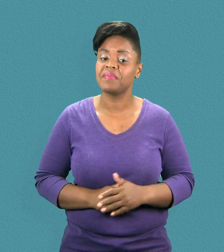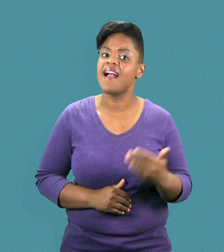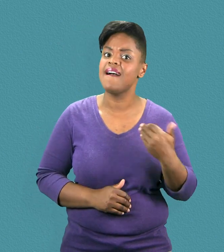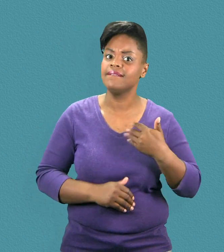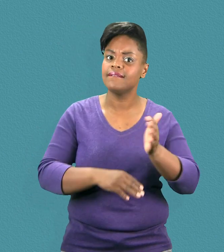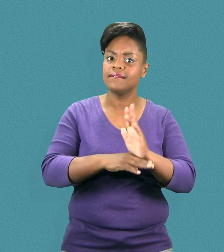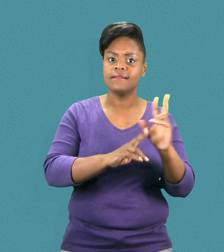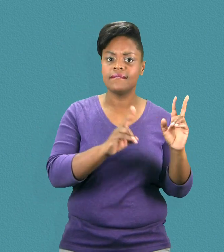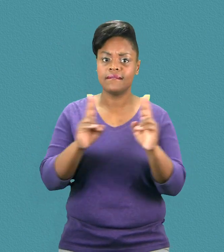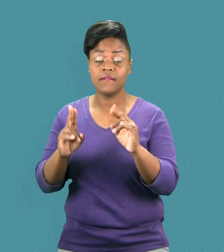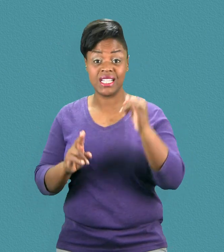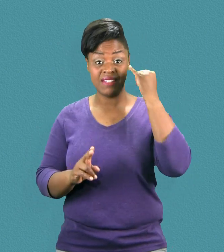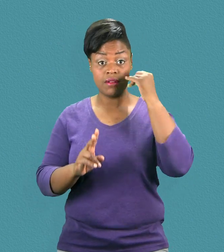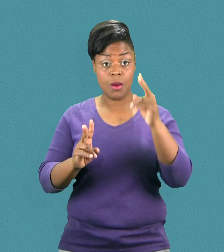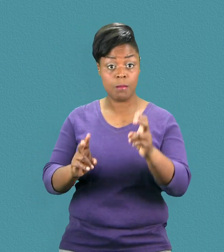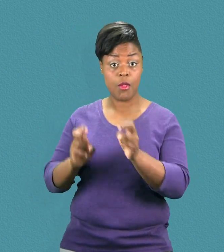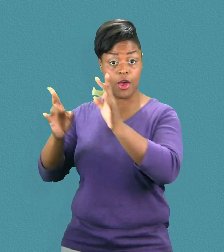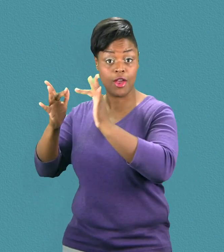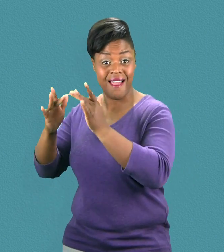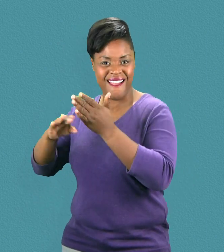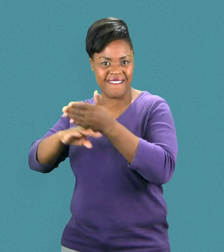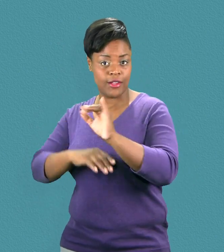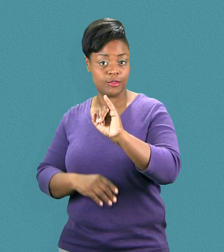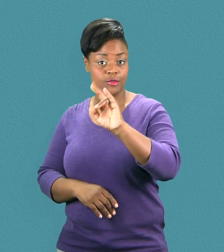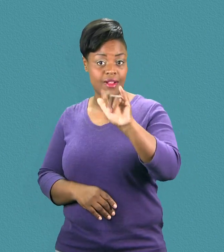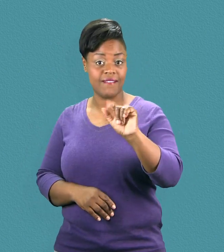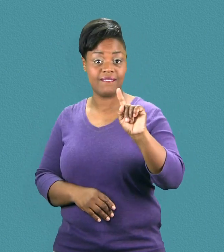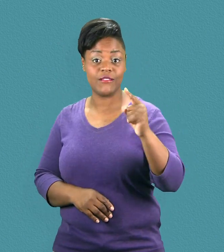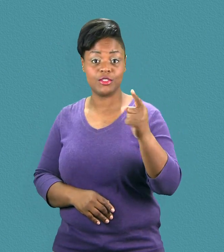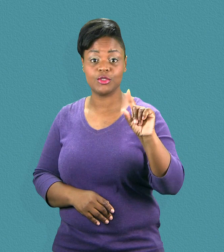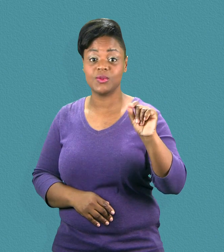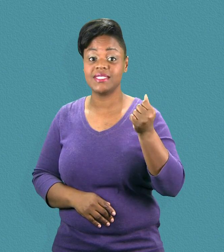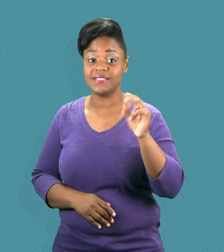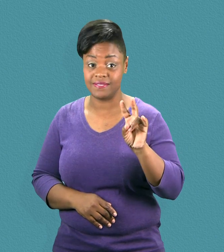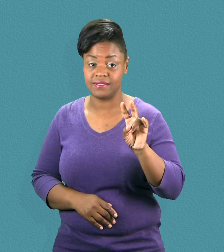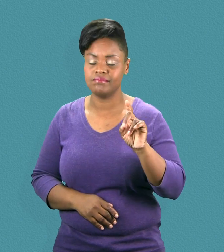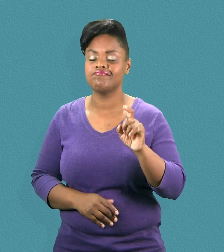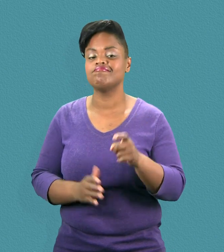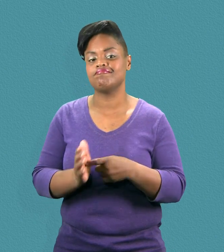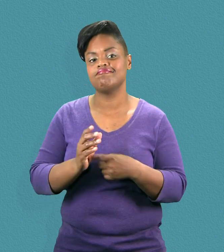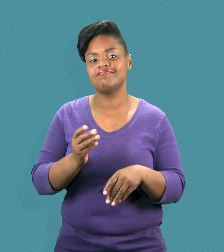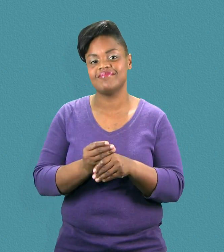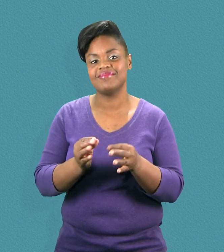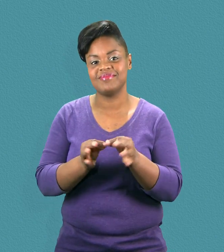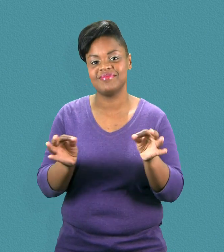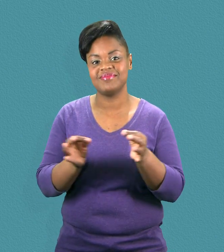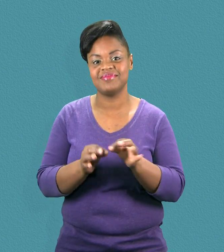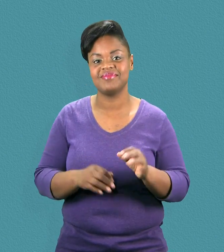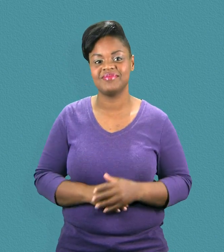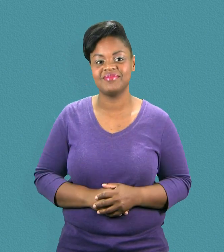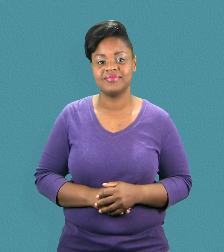Captioning is required for these video clips if posted on the Internet on or after July 1, 2017.